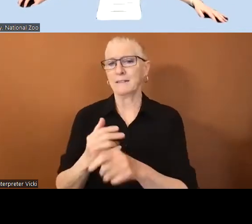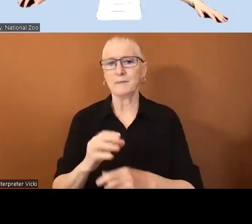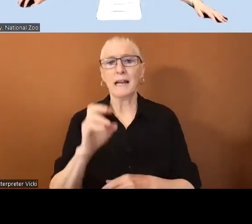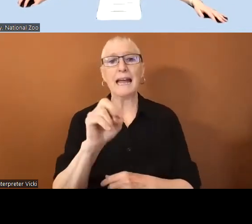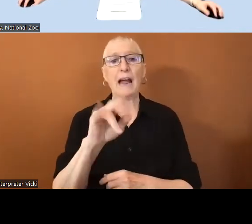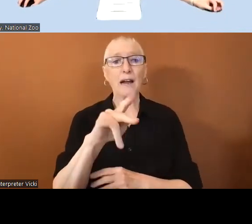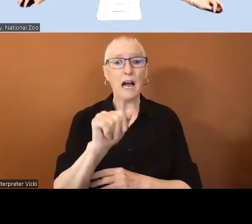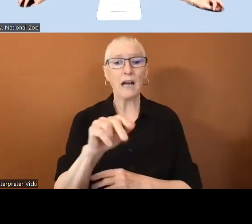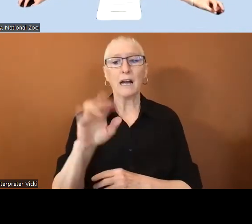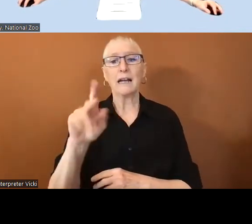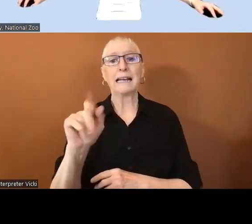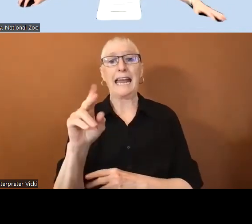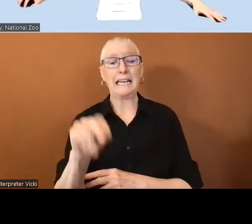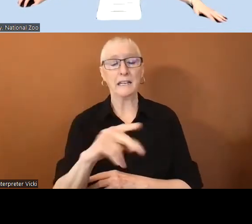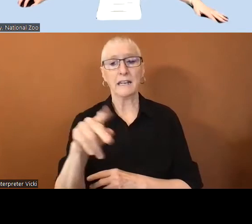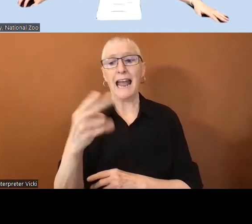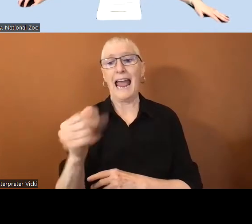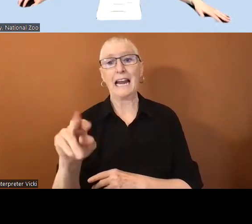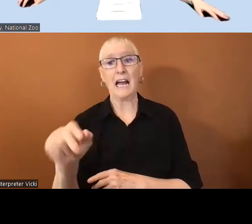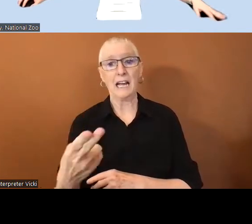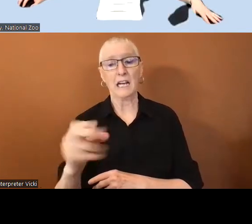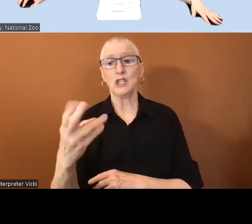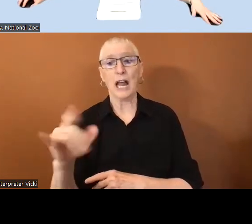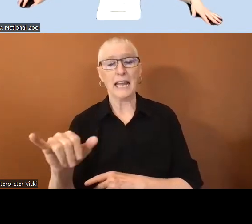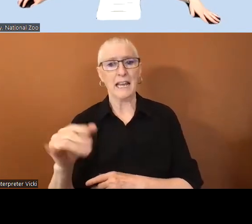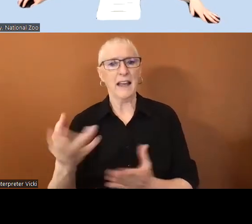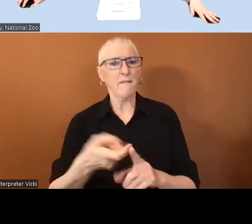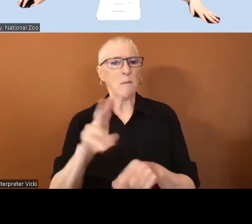Kaden, Hanna, and Shellie are here from the National Zoo answering your questions.